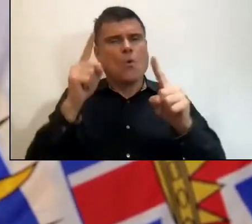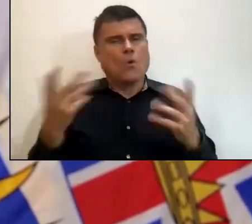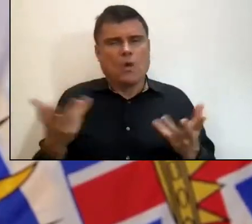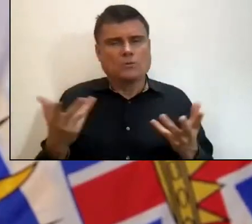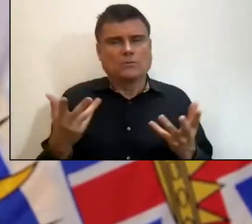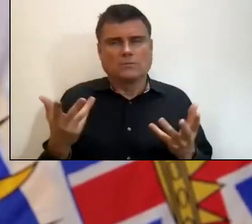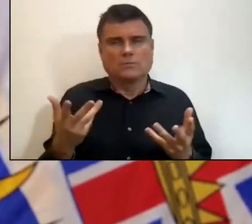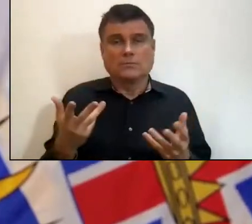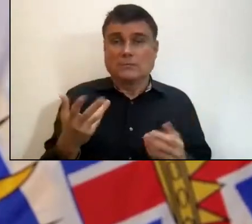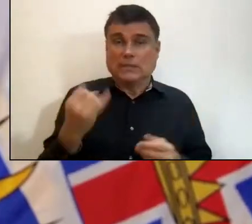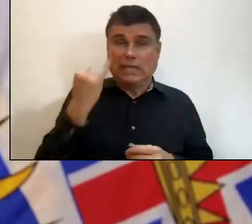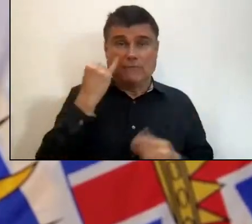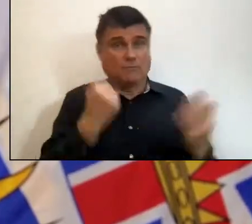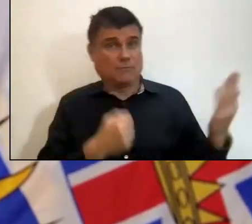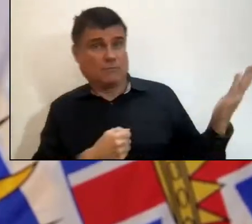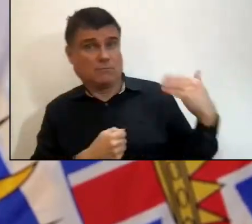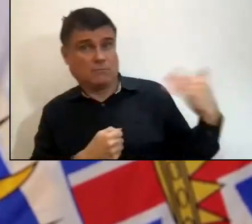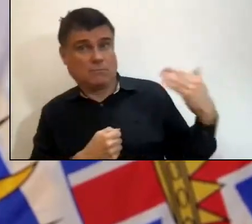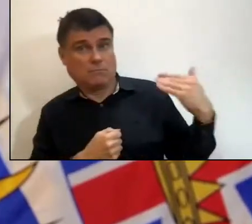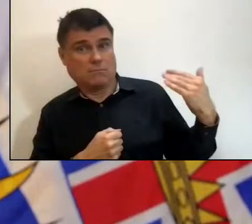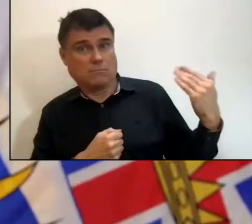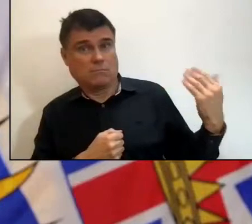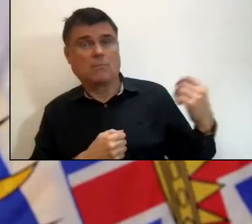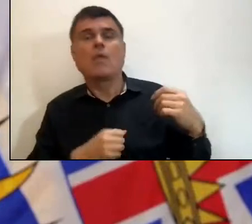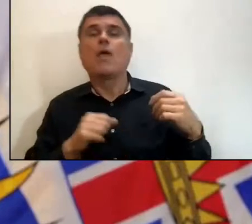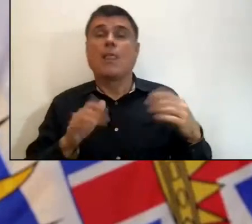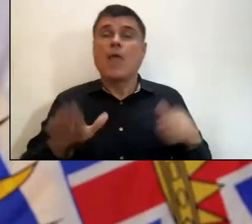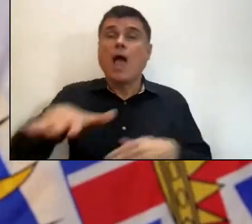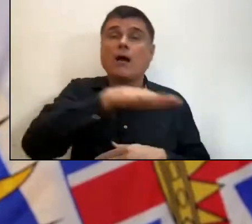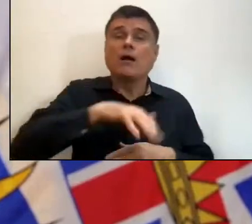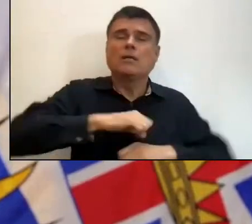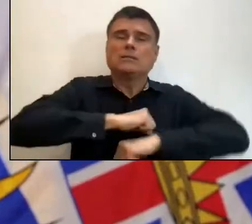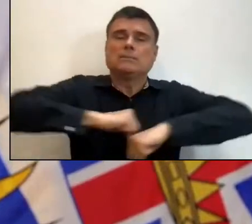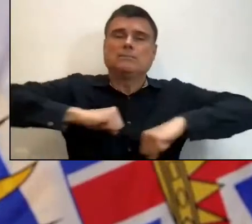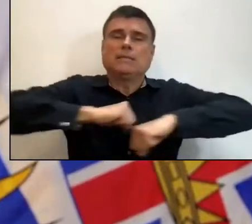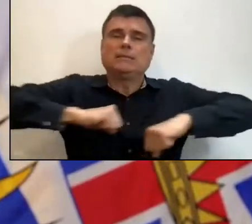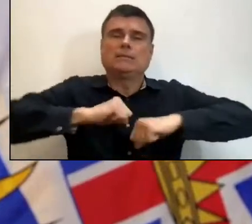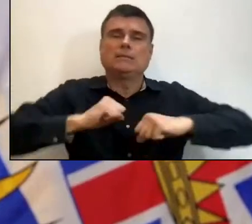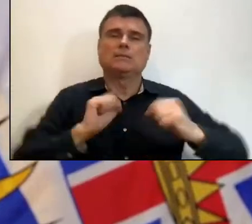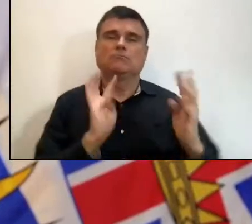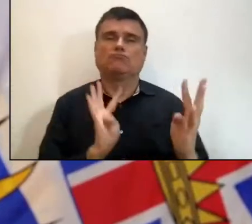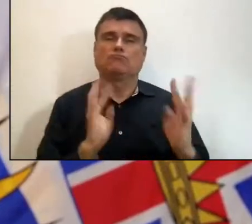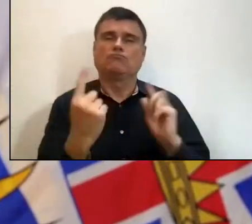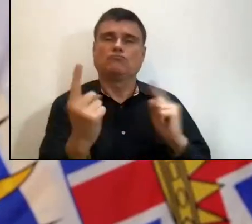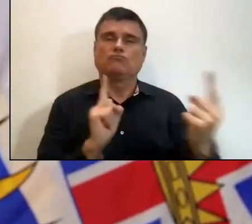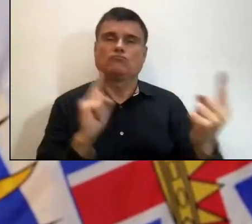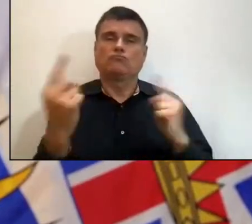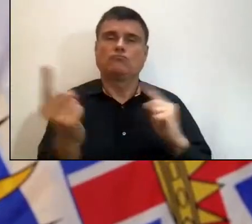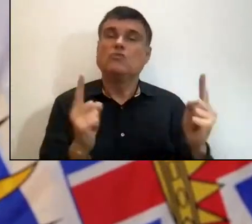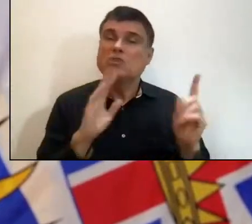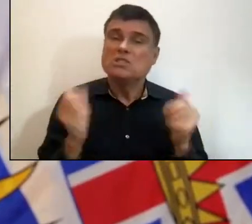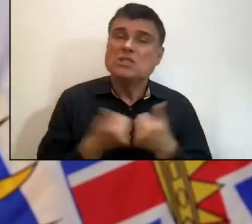That the challenge that we have in our household gatherings is that we don't wear masks and we